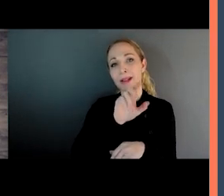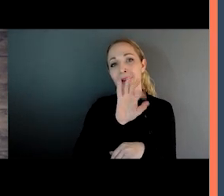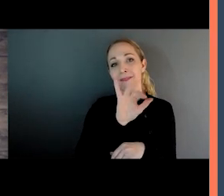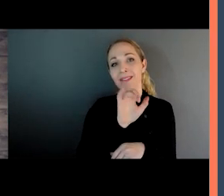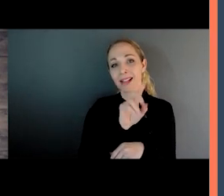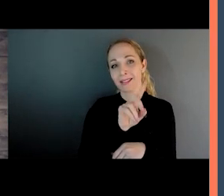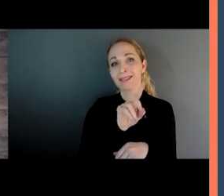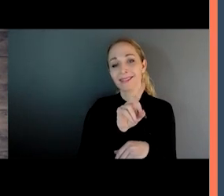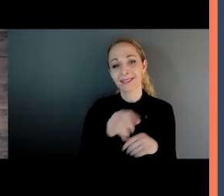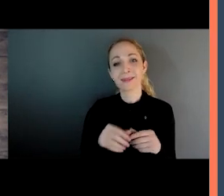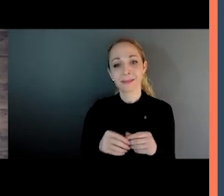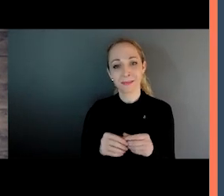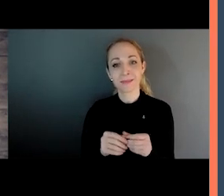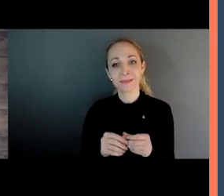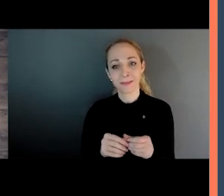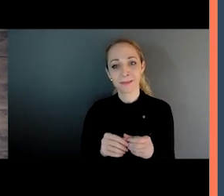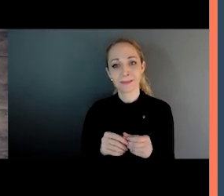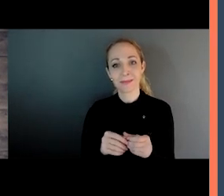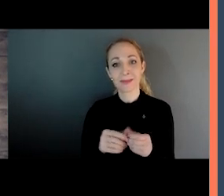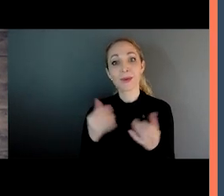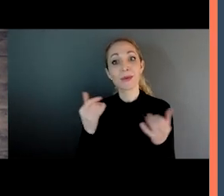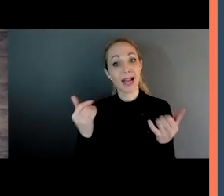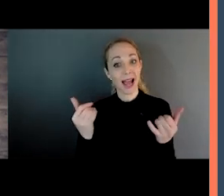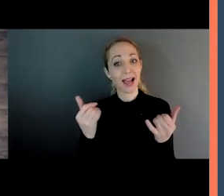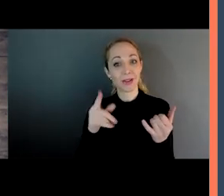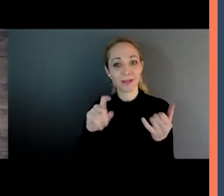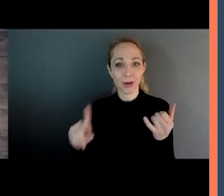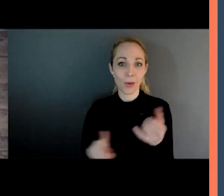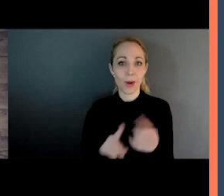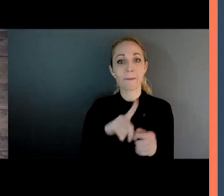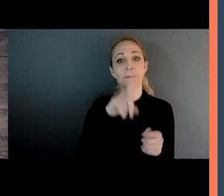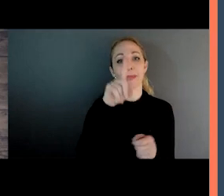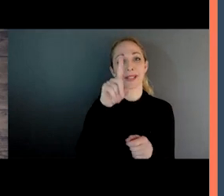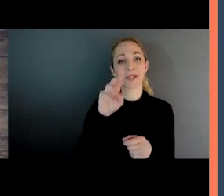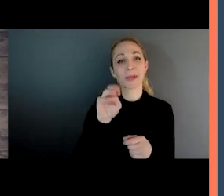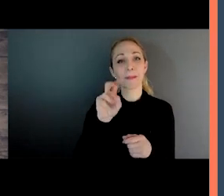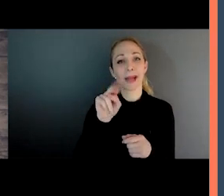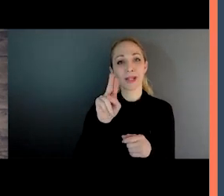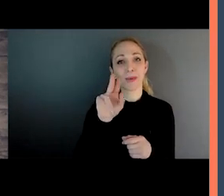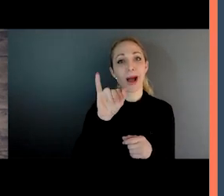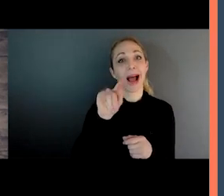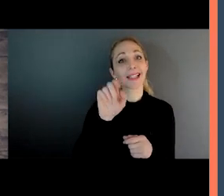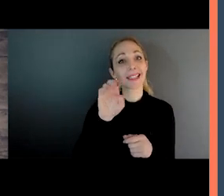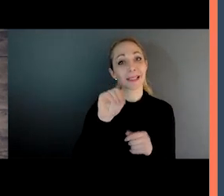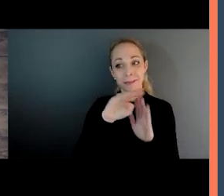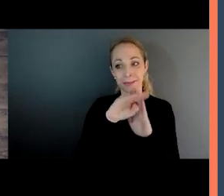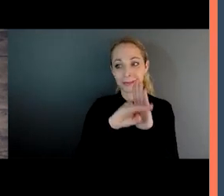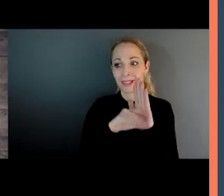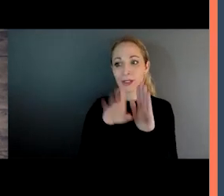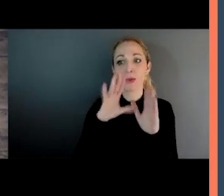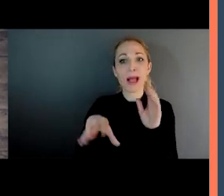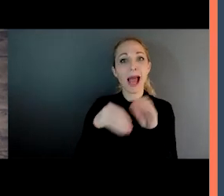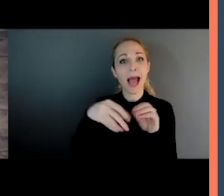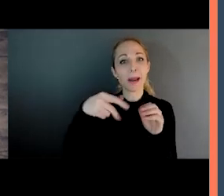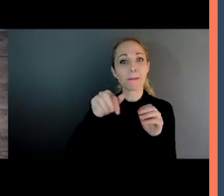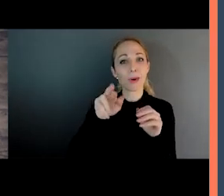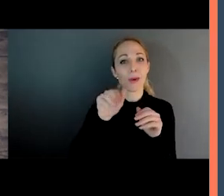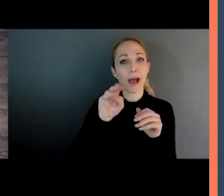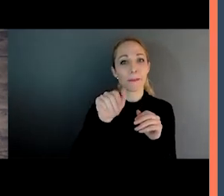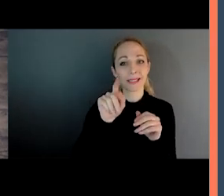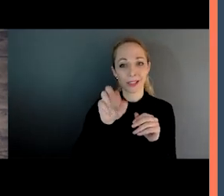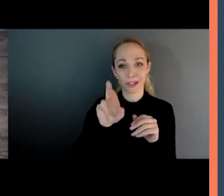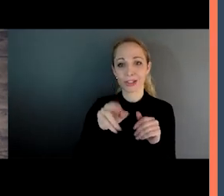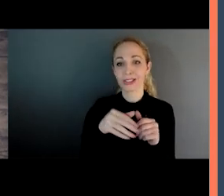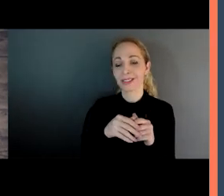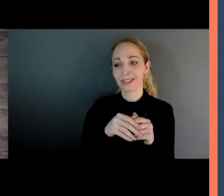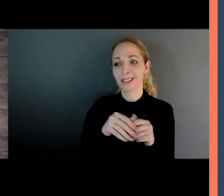SO WE WILL GO UP TO OUR MENU ITEMS HERE AND ADD A PARAMETER.